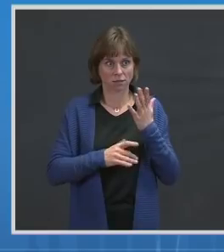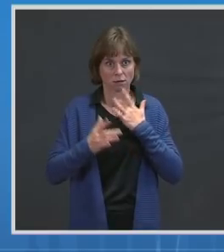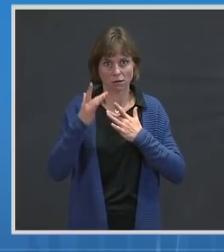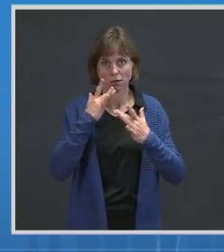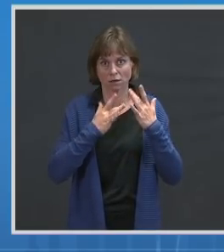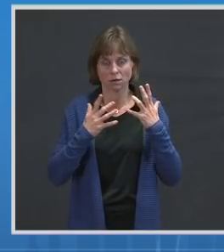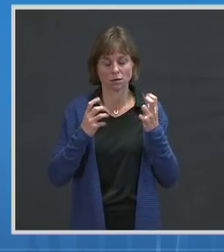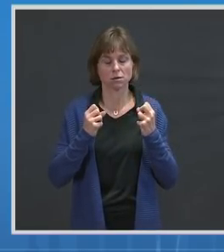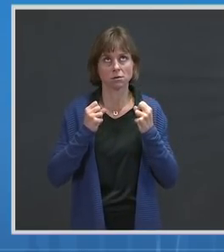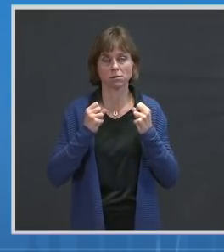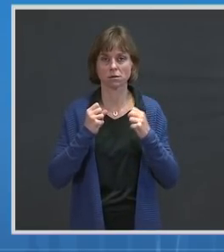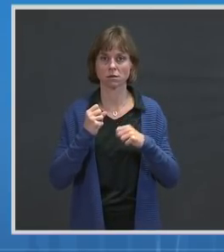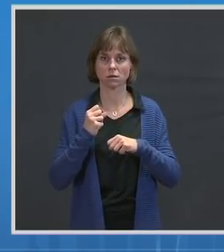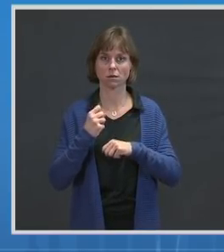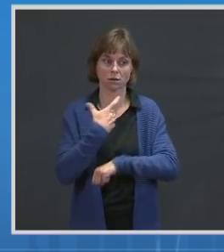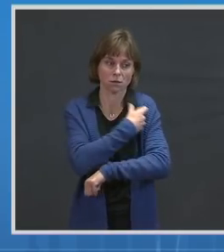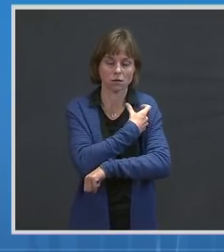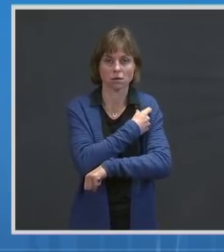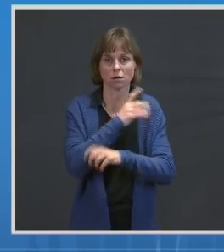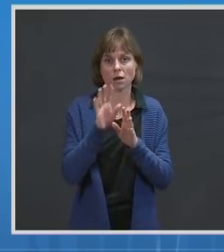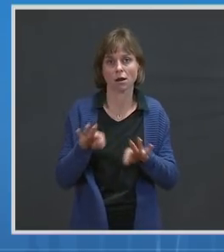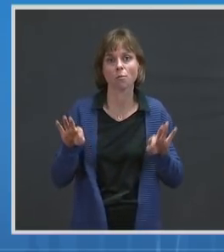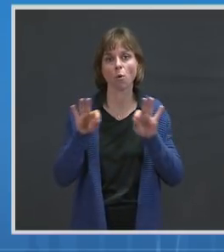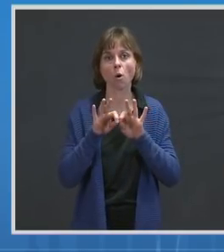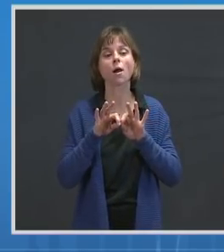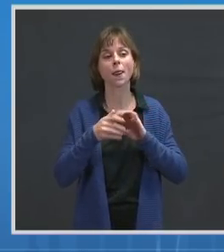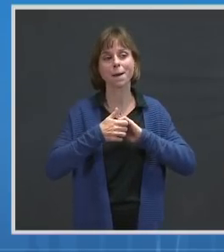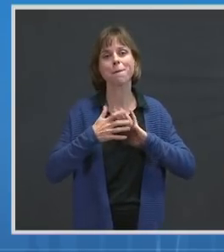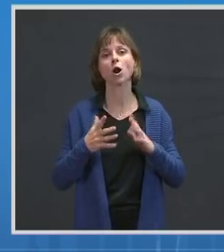that our partners do all they can to make up that lost ground,